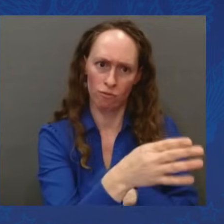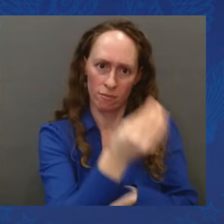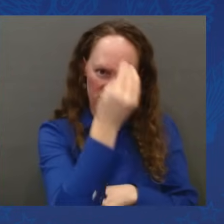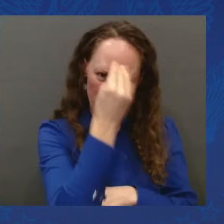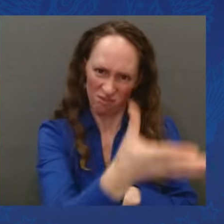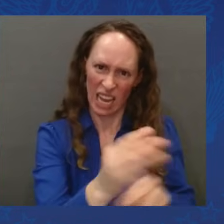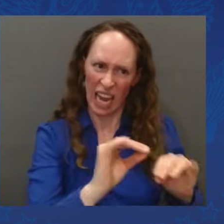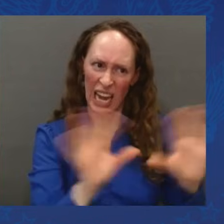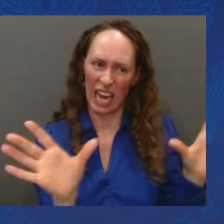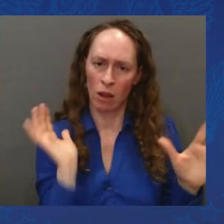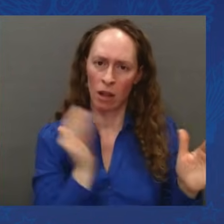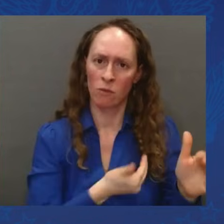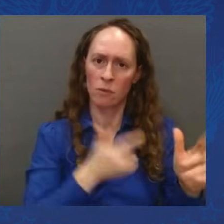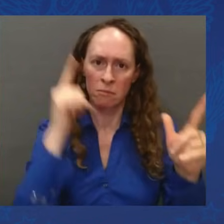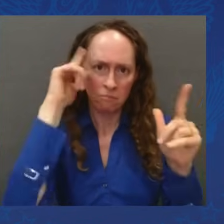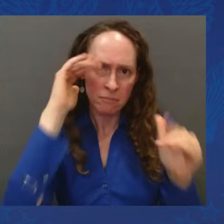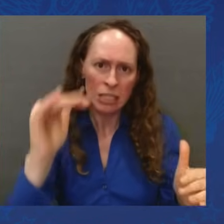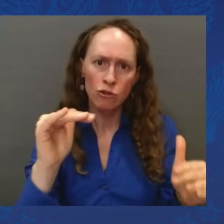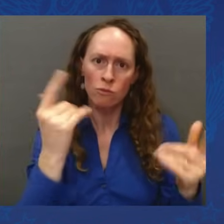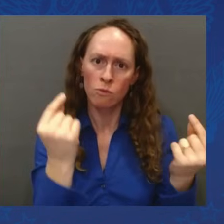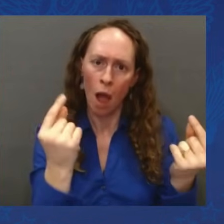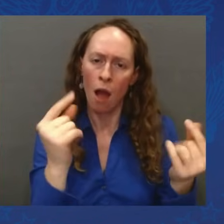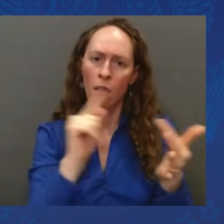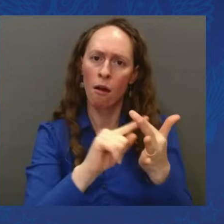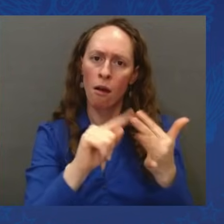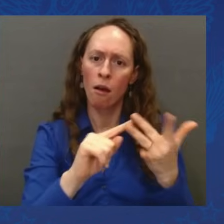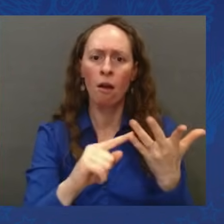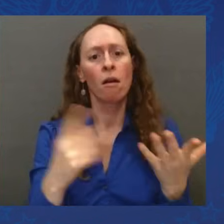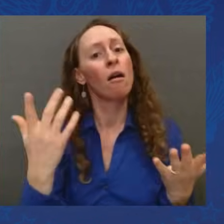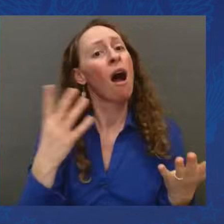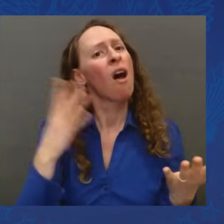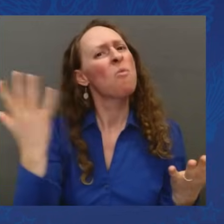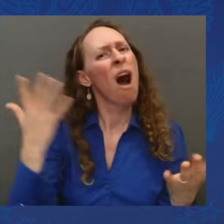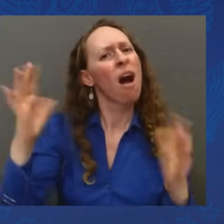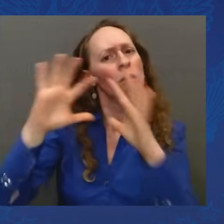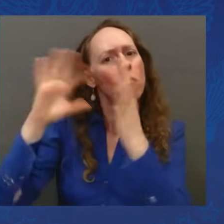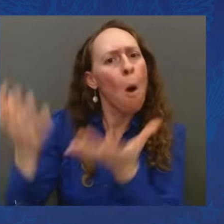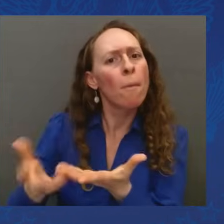and delivering for the American people. And in the months ahead, we're going to continue to preserve